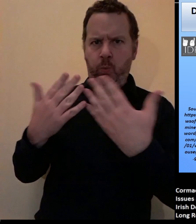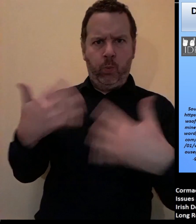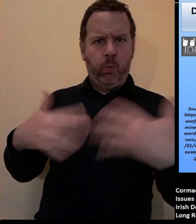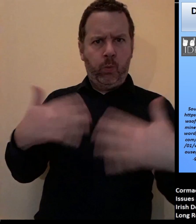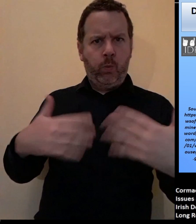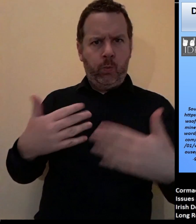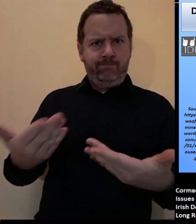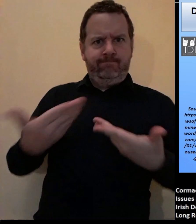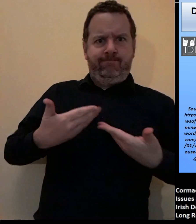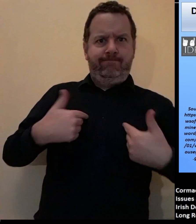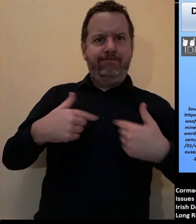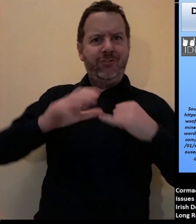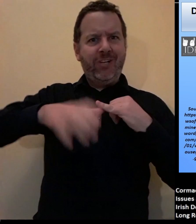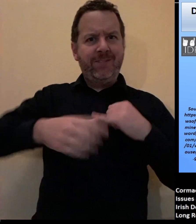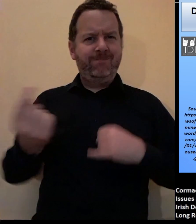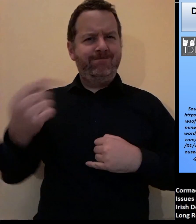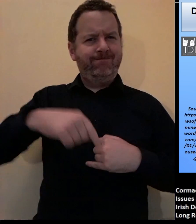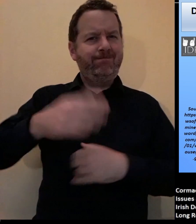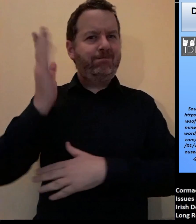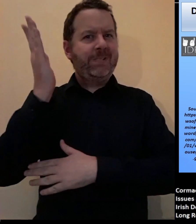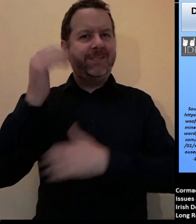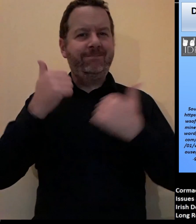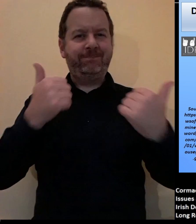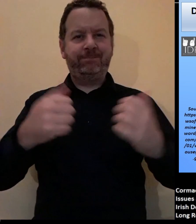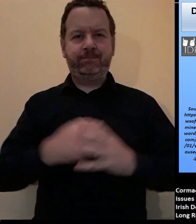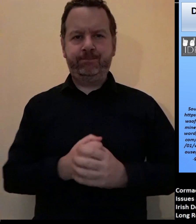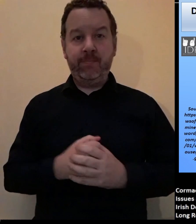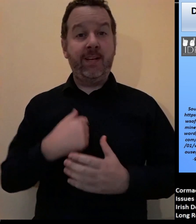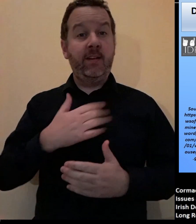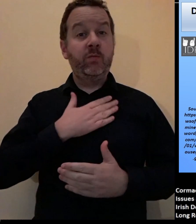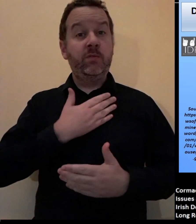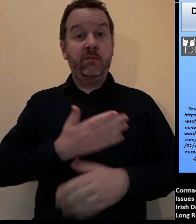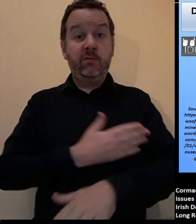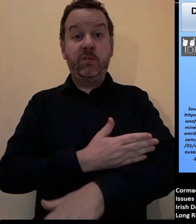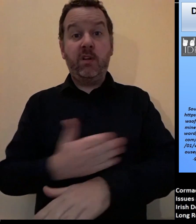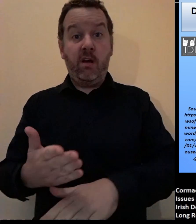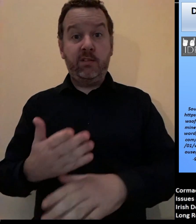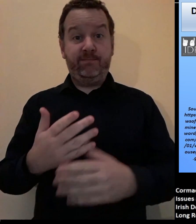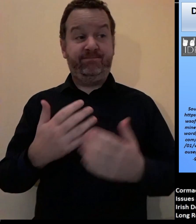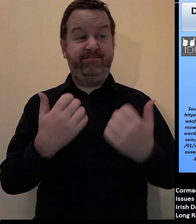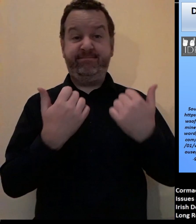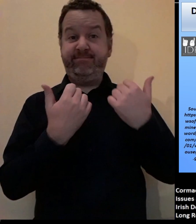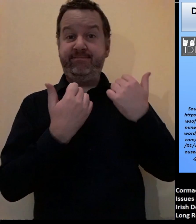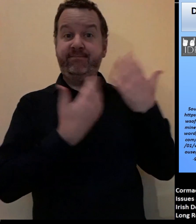I begin with one of the most well known images of an Irish workhouse,